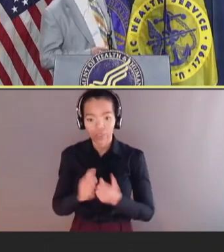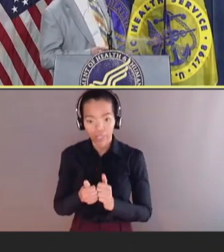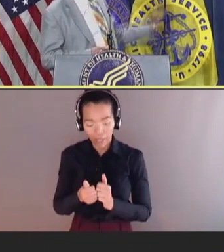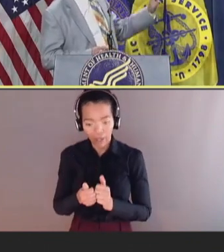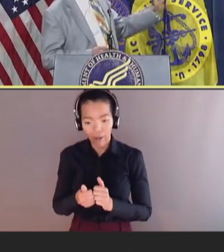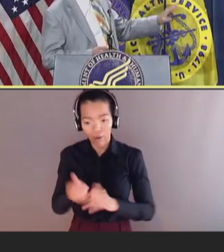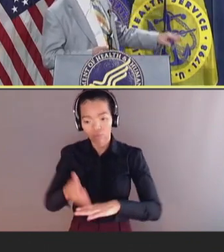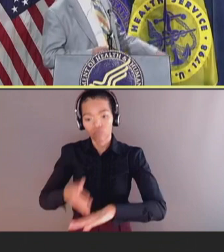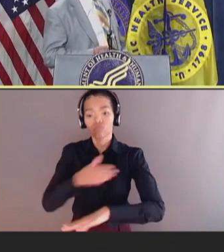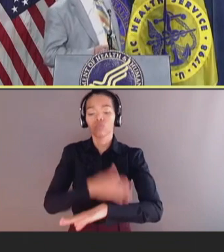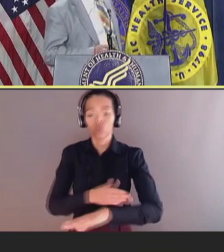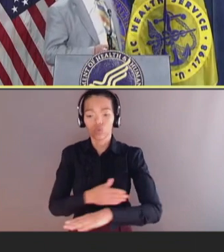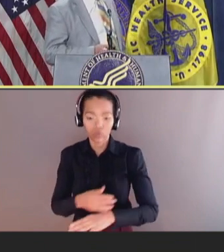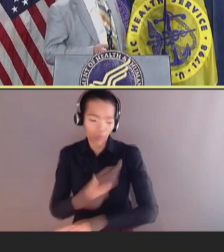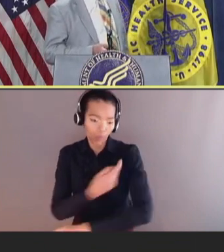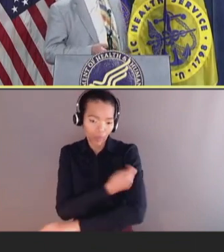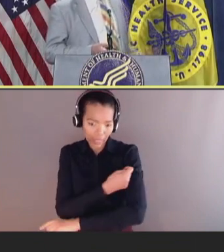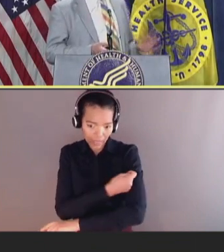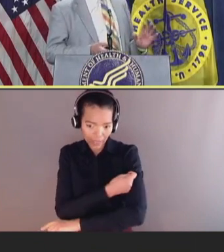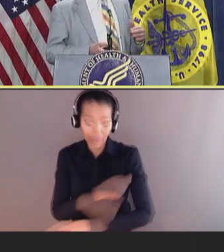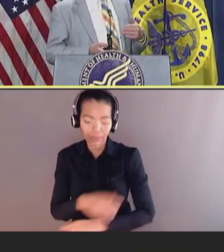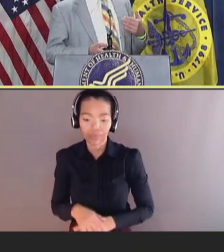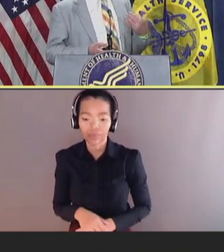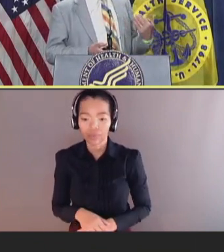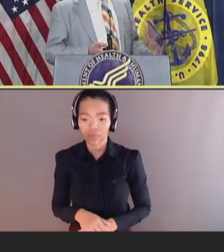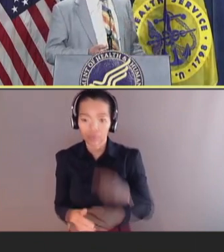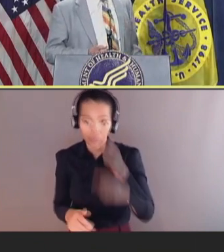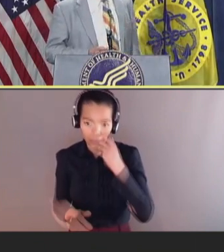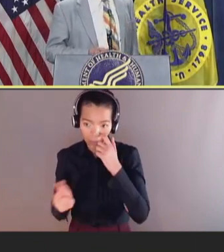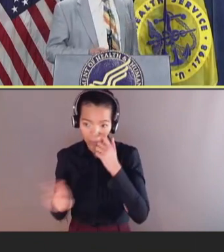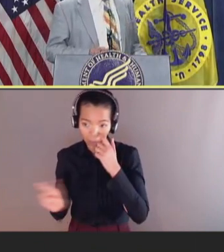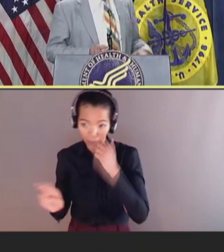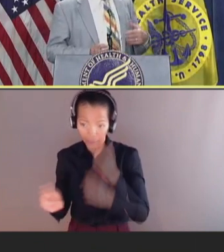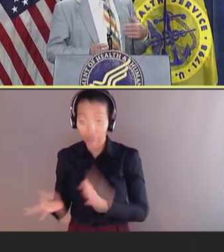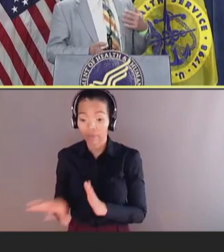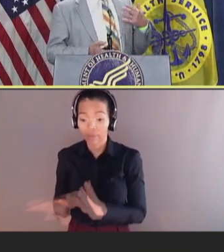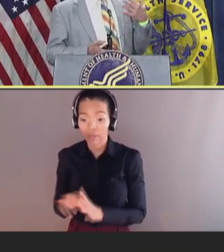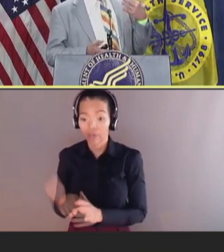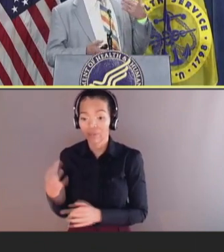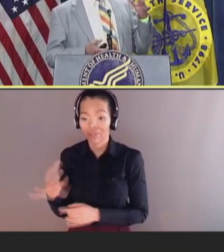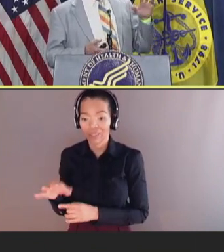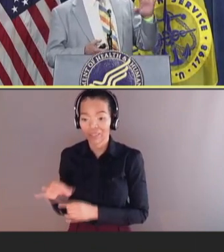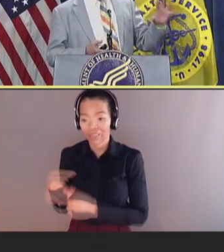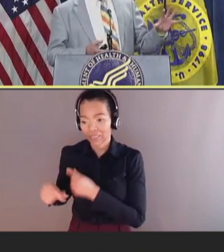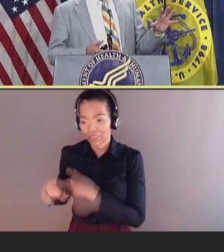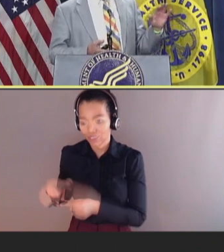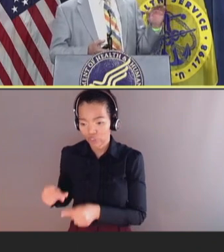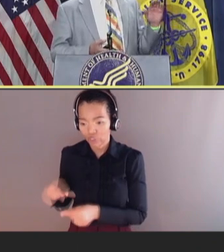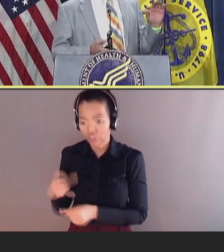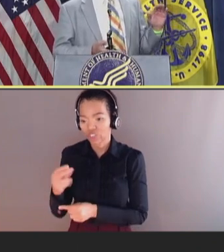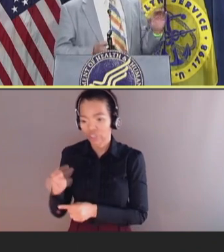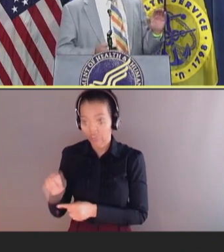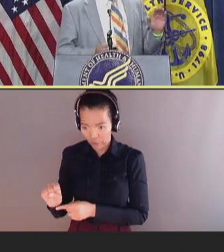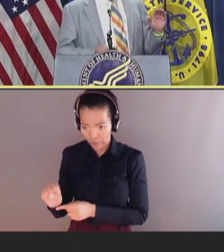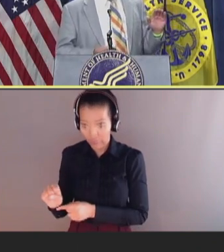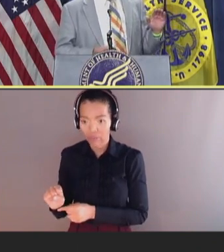On the right, we found a list of 19 genes that if they were altered in the first week after